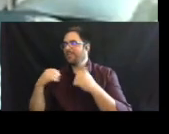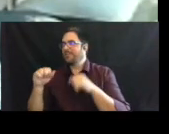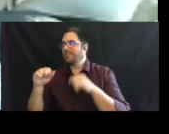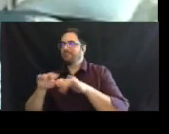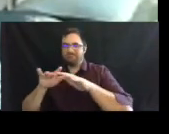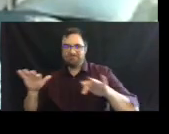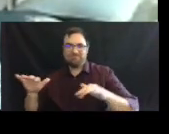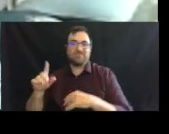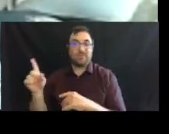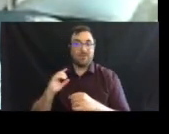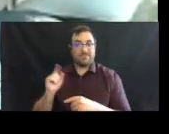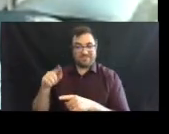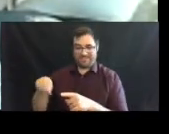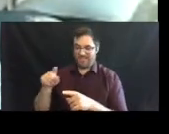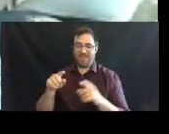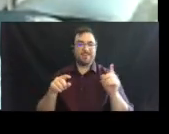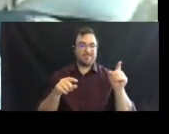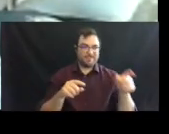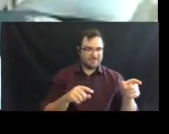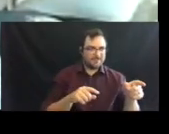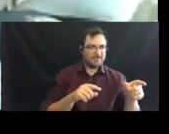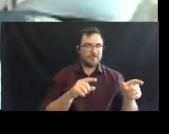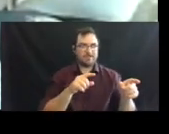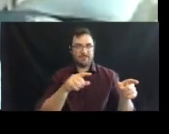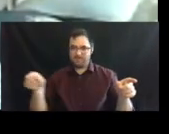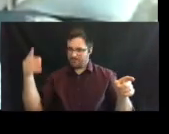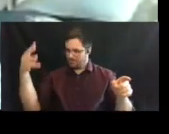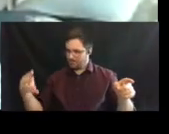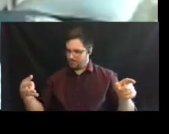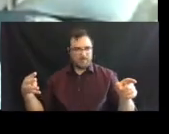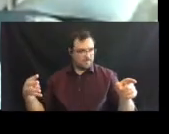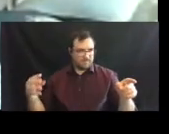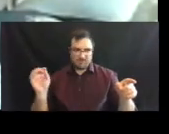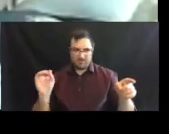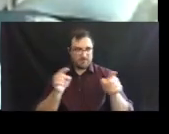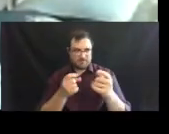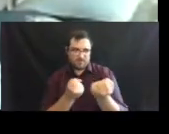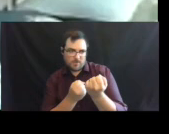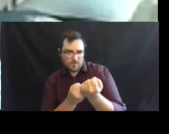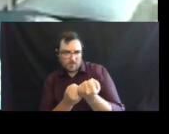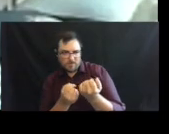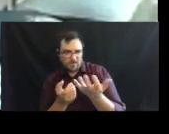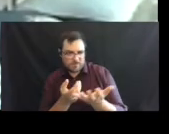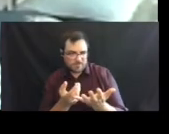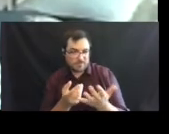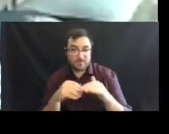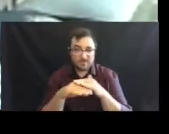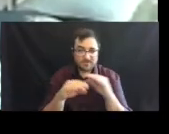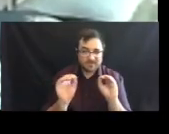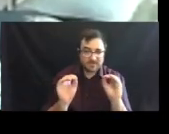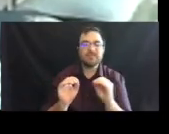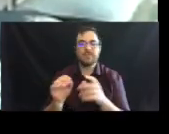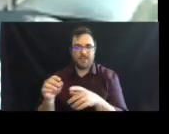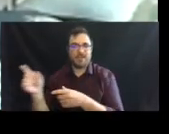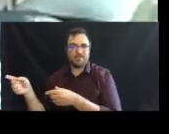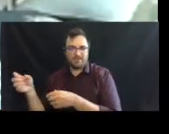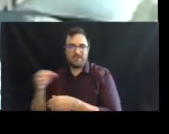model for meeting families where they're at. If a family can't access that follow-up care we